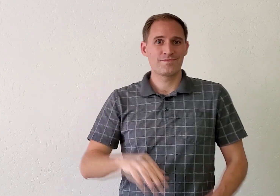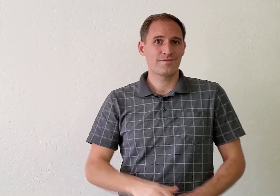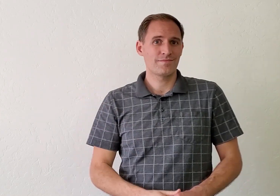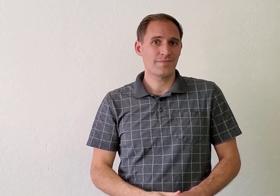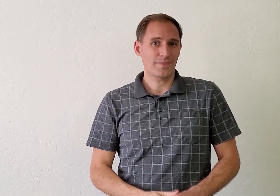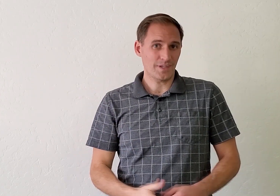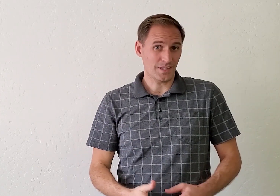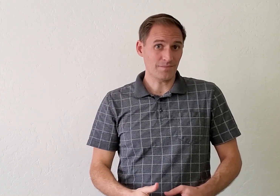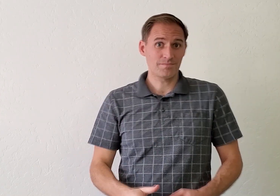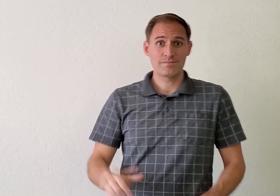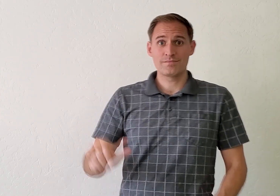Again.